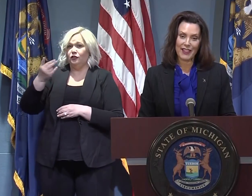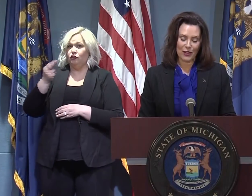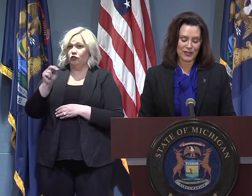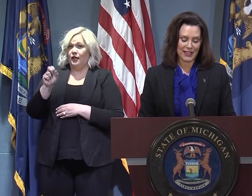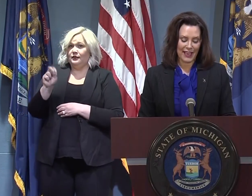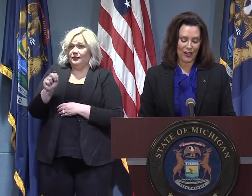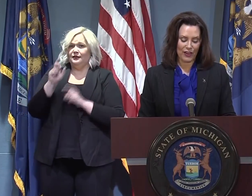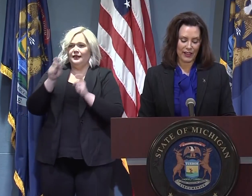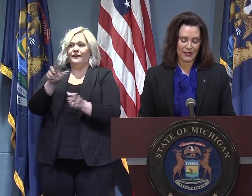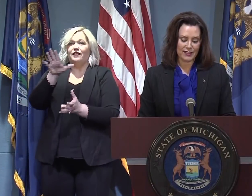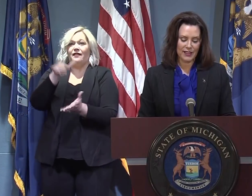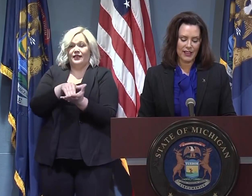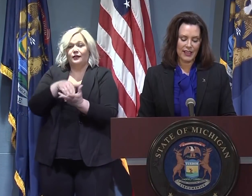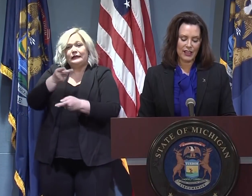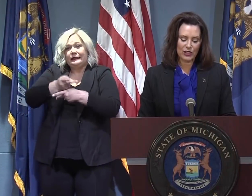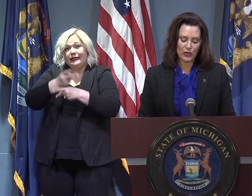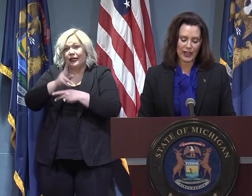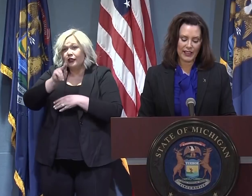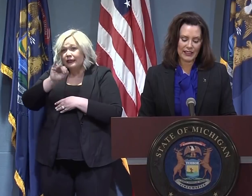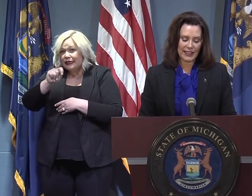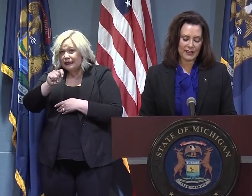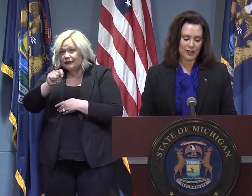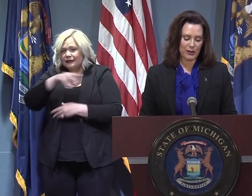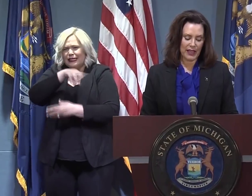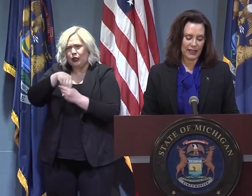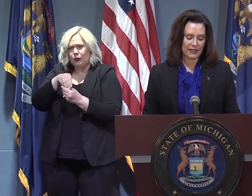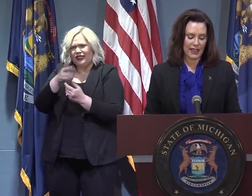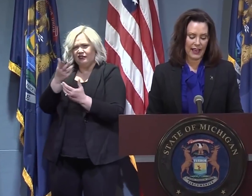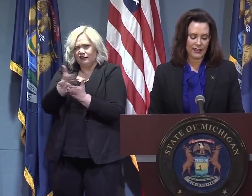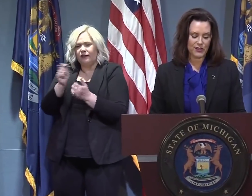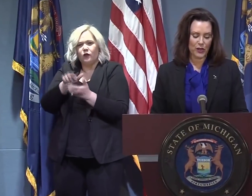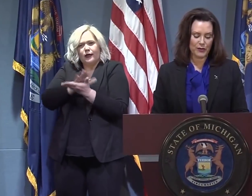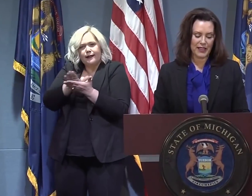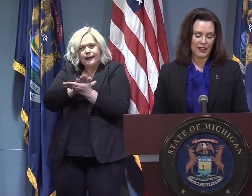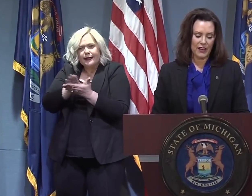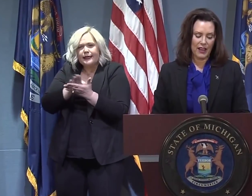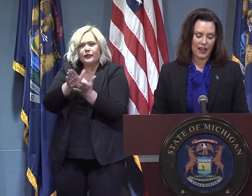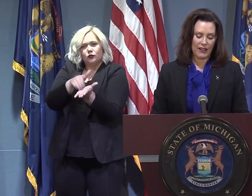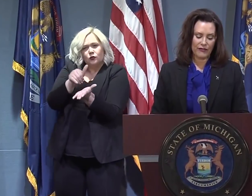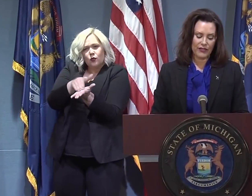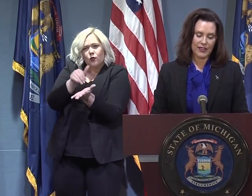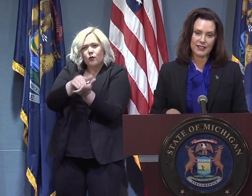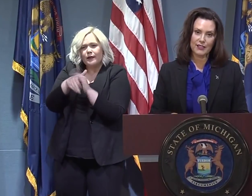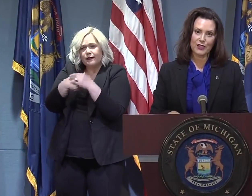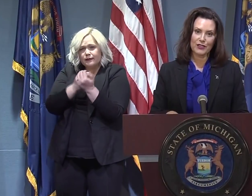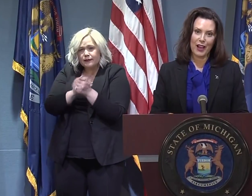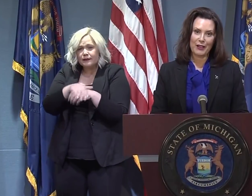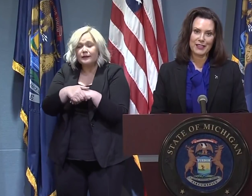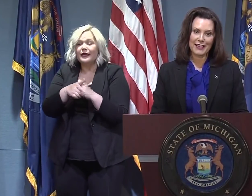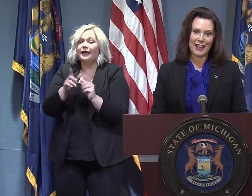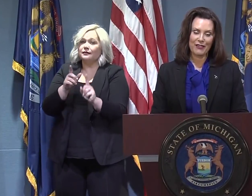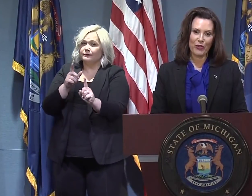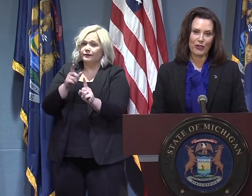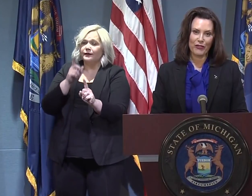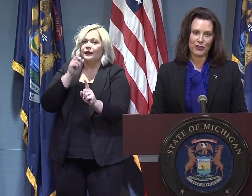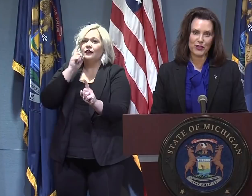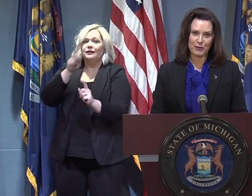GM DONATED 37,000 SURGICAL MASKS TO MICHIGAN HOSPITALS. SC JOHNSON DONATED 5,000 CARE